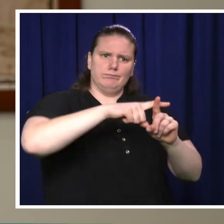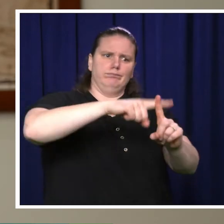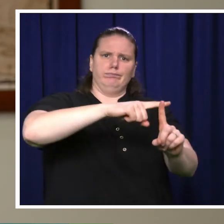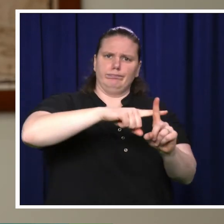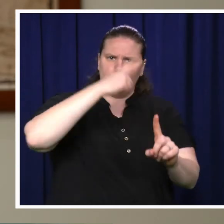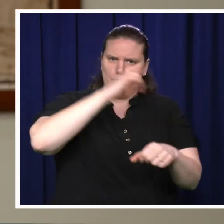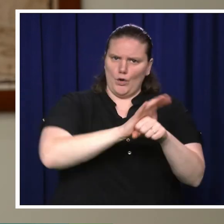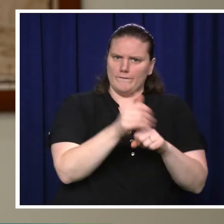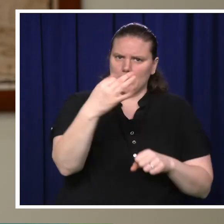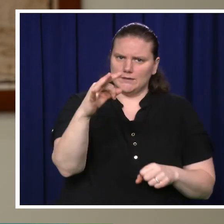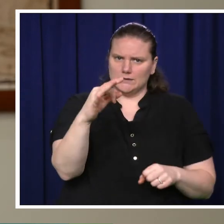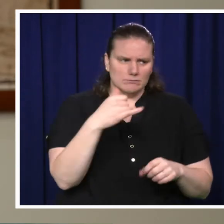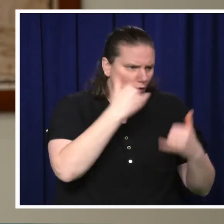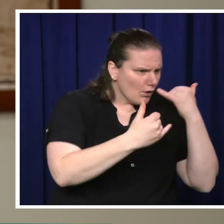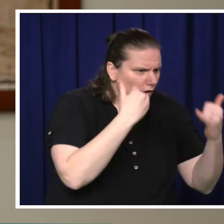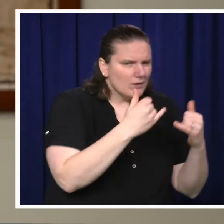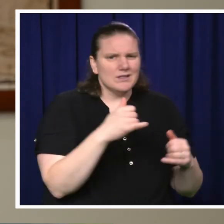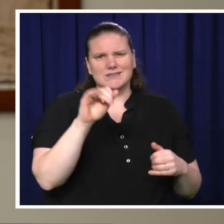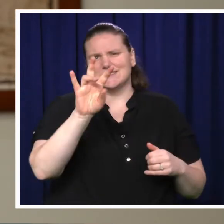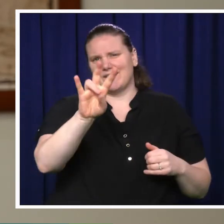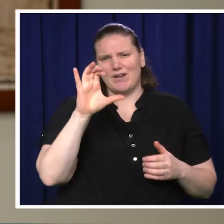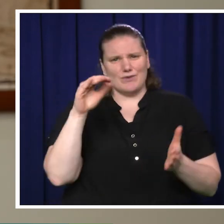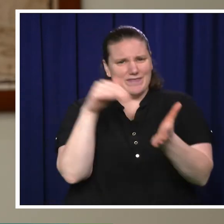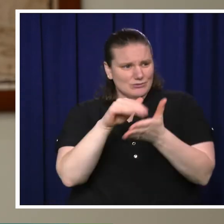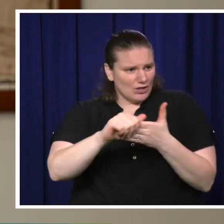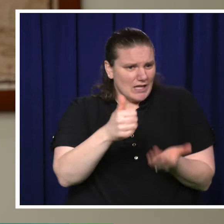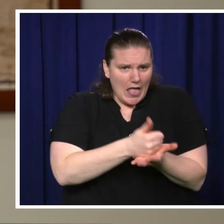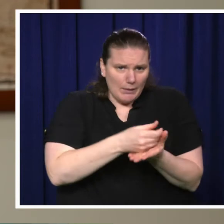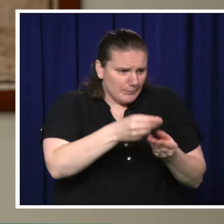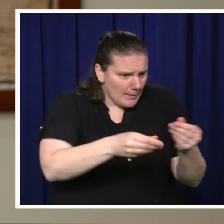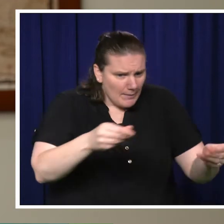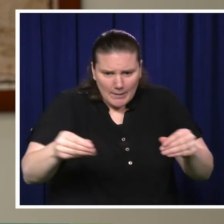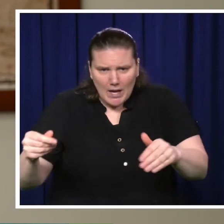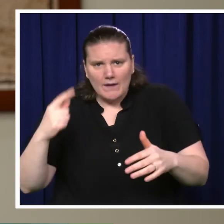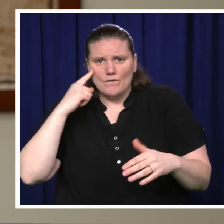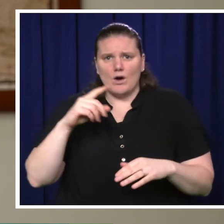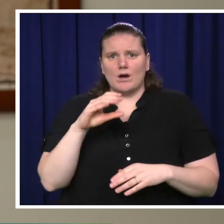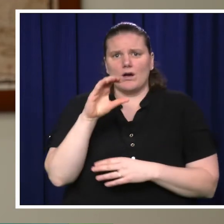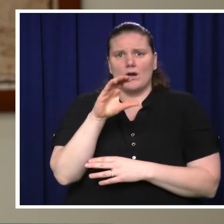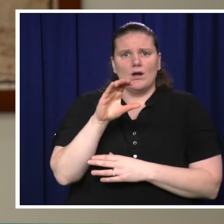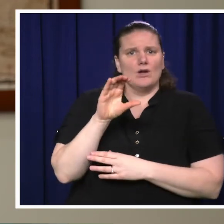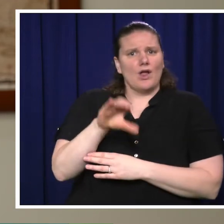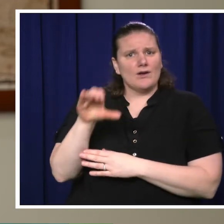tested positive for covid-19. They provided over $700,000 in assistance for hundreds of Clark